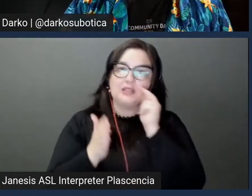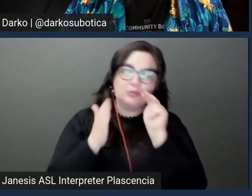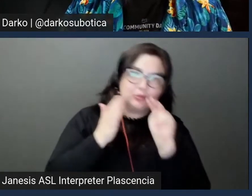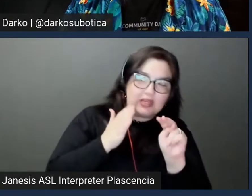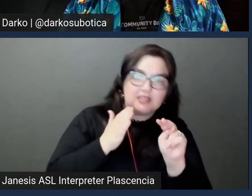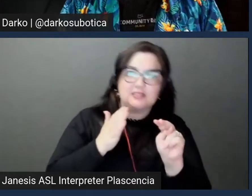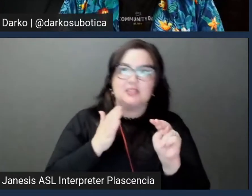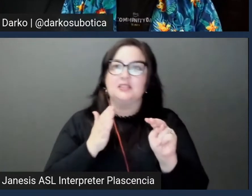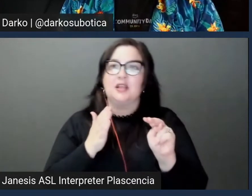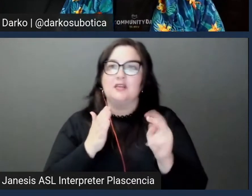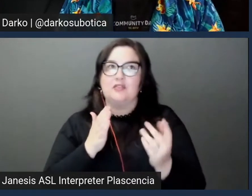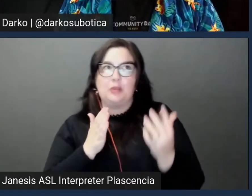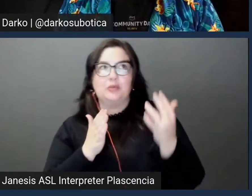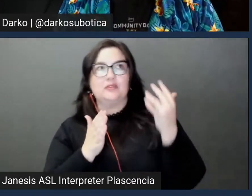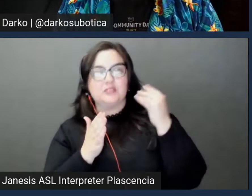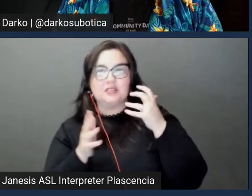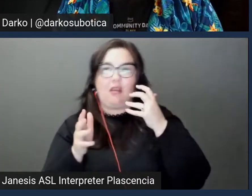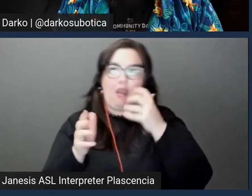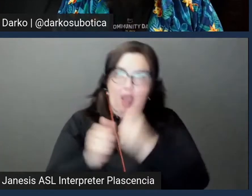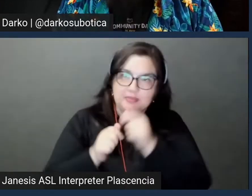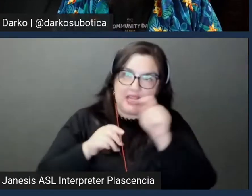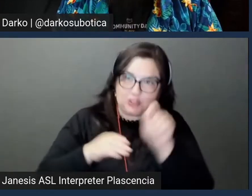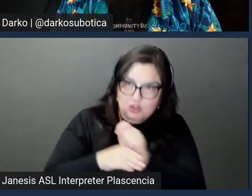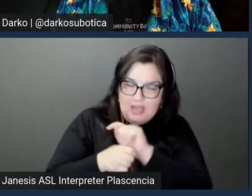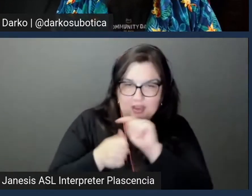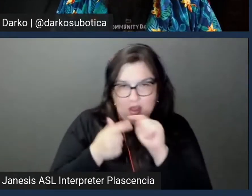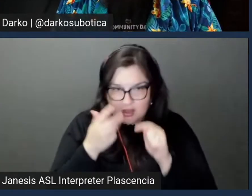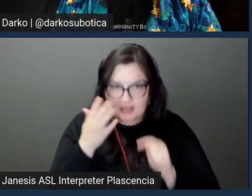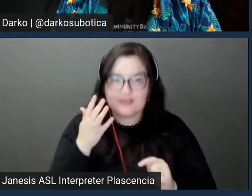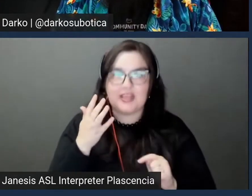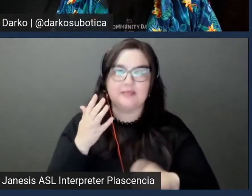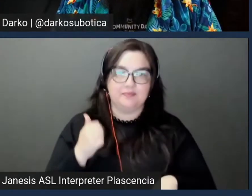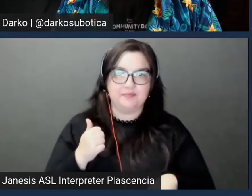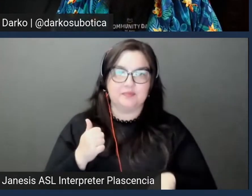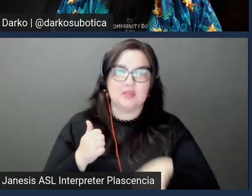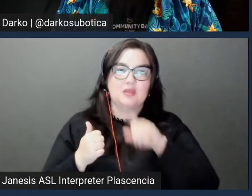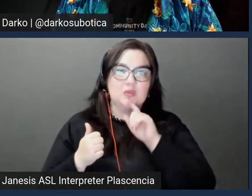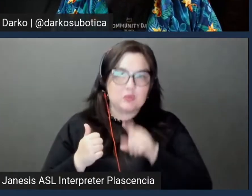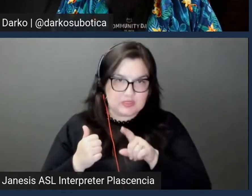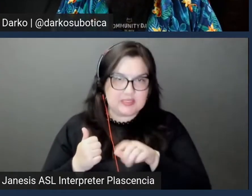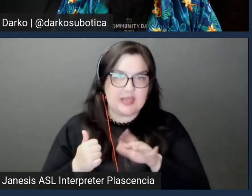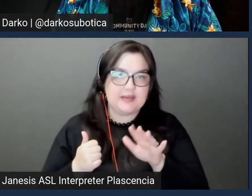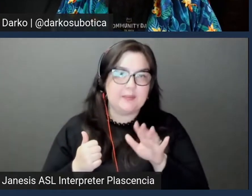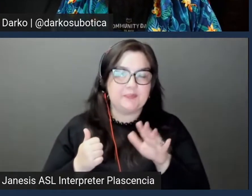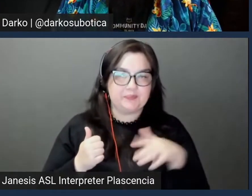and update your training dataset. So that diverse, that's called the drift,